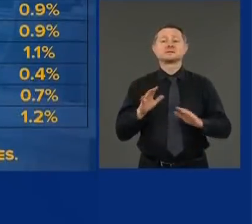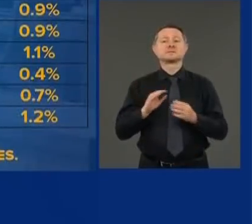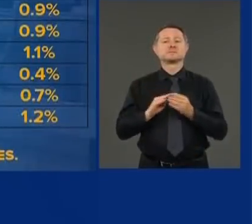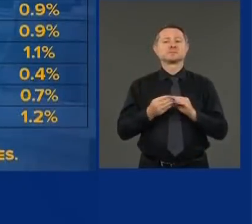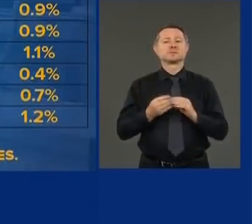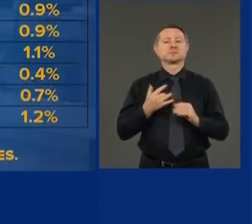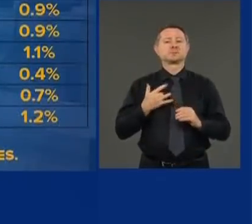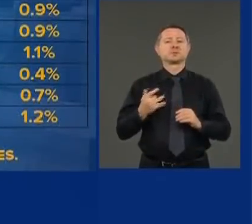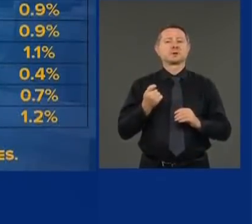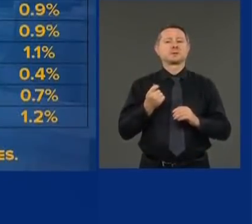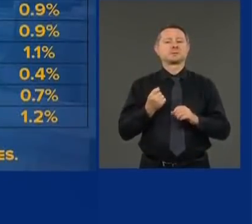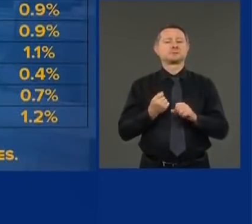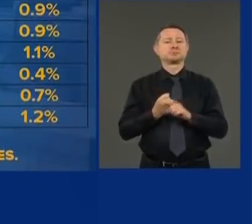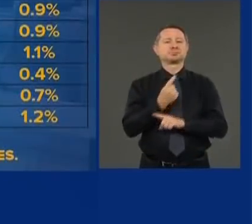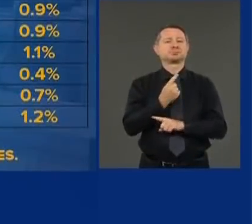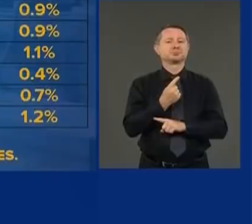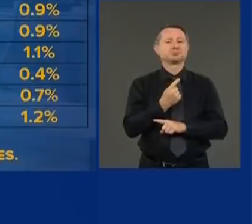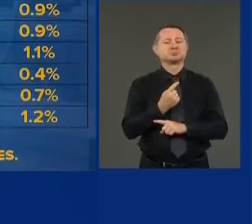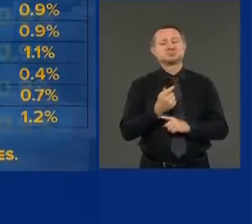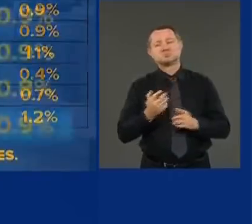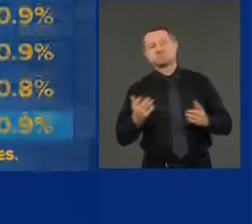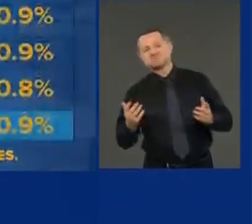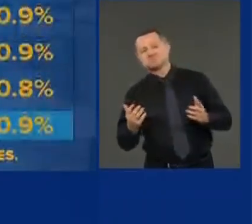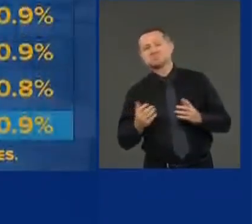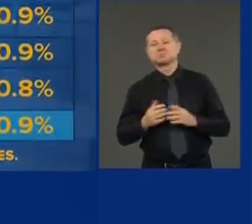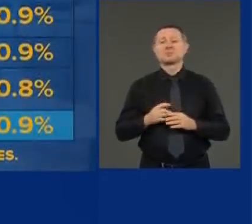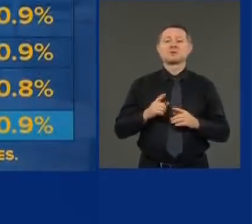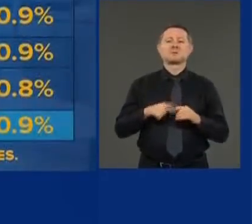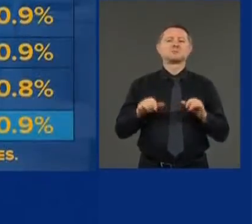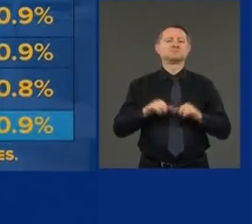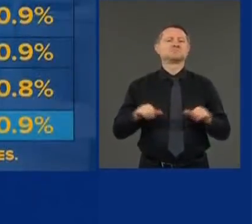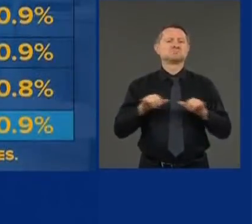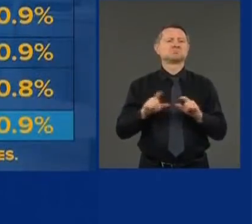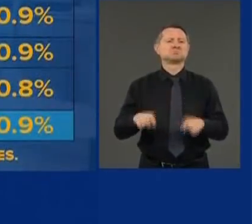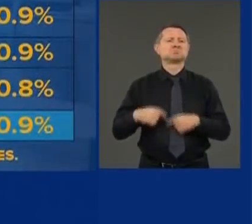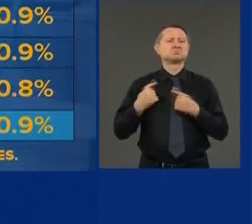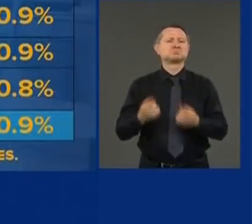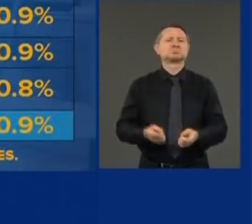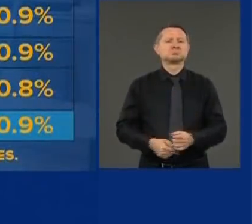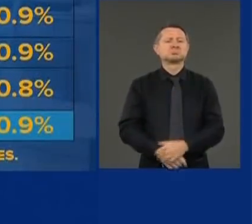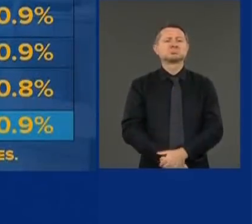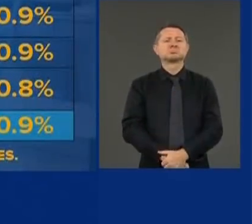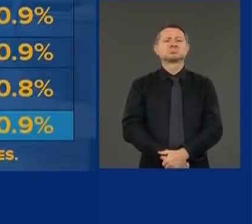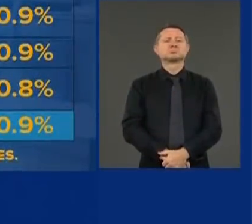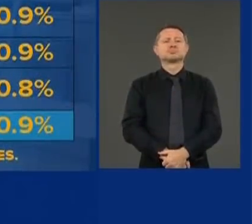AVERAGE, WHICH IS ALL GOOD. ALSO THE NUMBERS WE GET ON SUNDAY ARE ALWAYS A LITTLE BIT